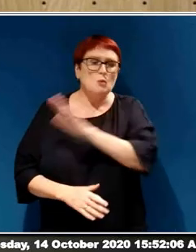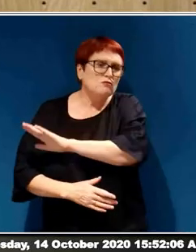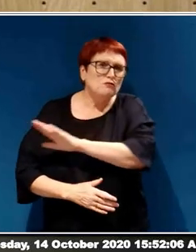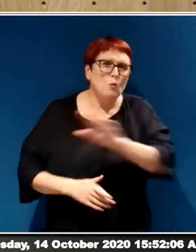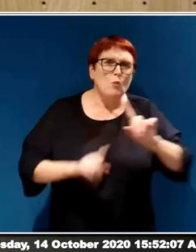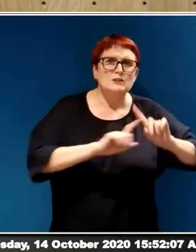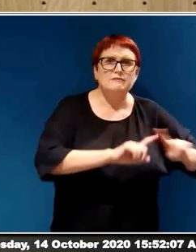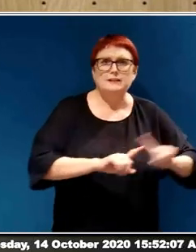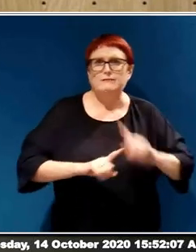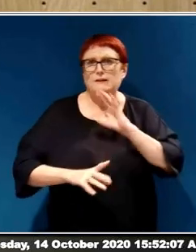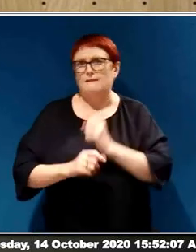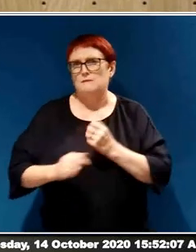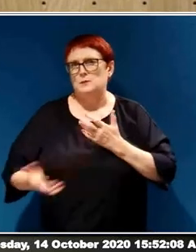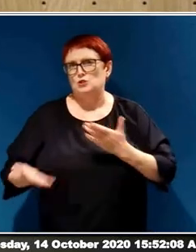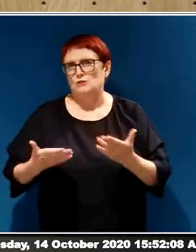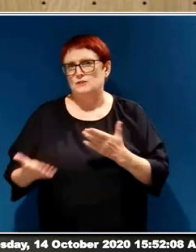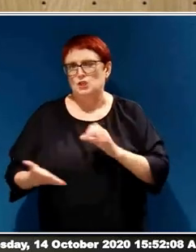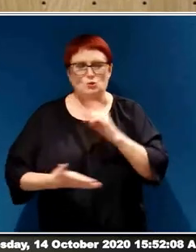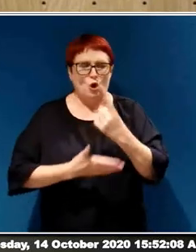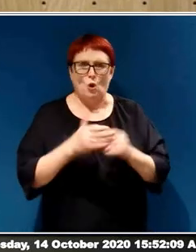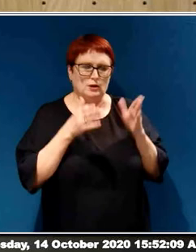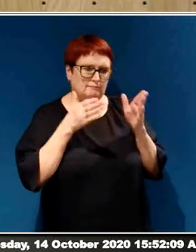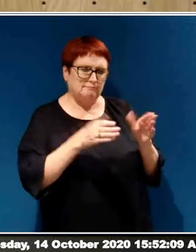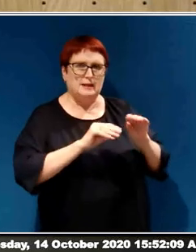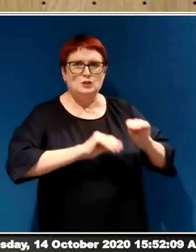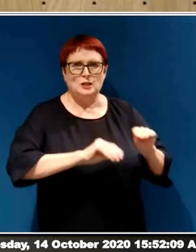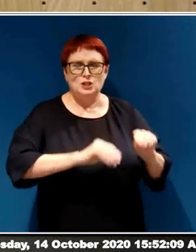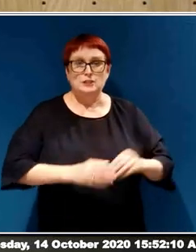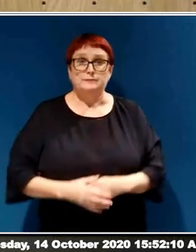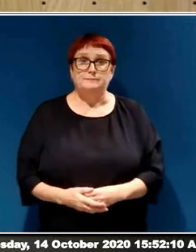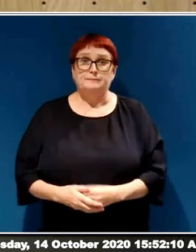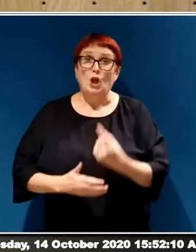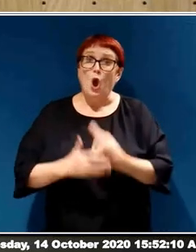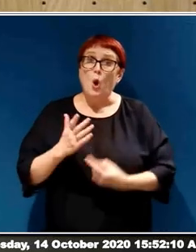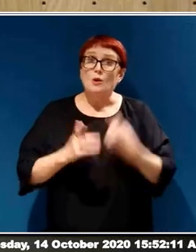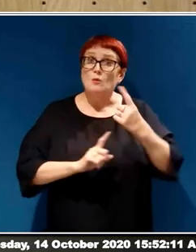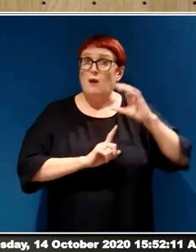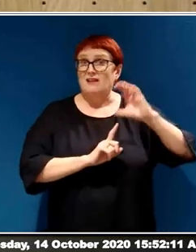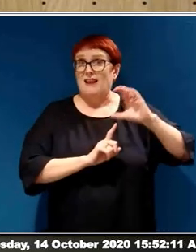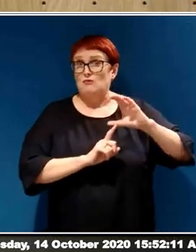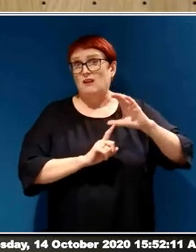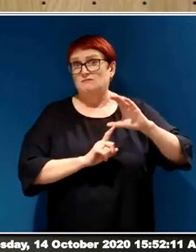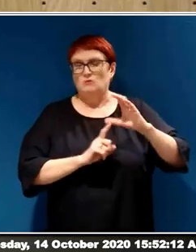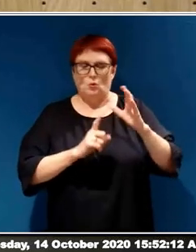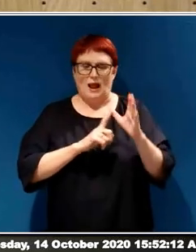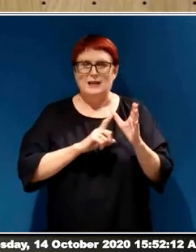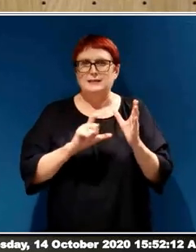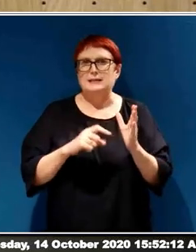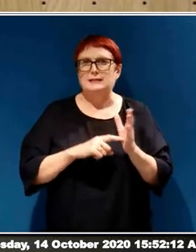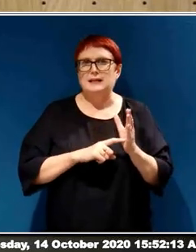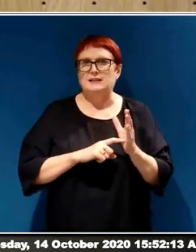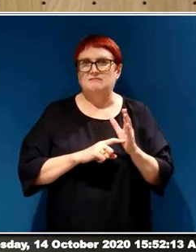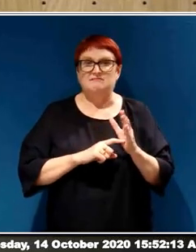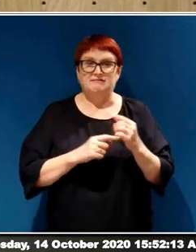They're the only State at the moment that provide any public data about the use of restrictive practices.